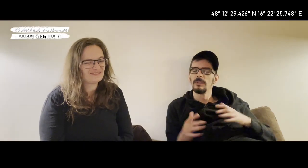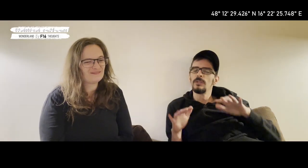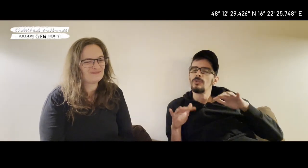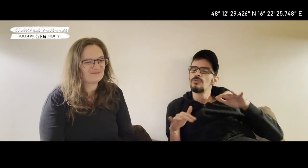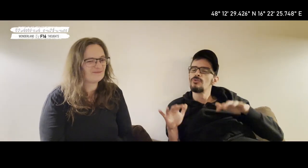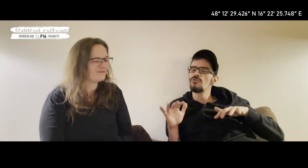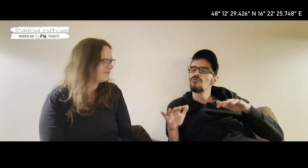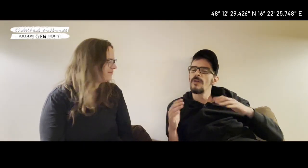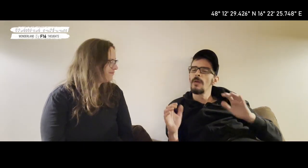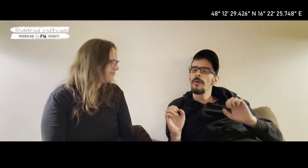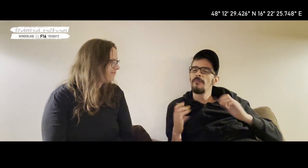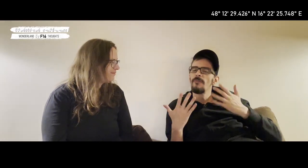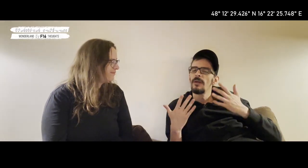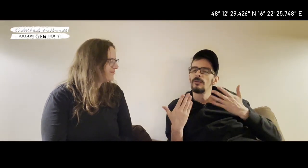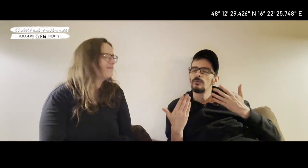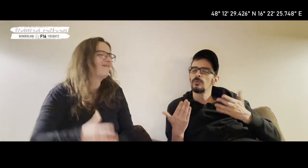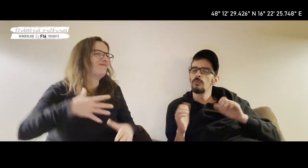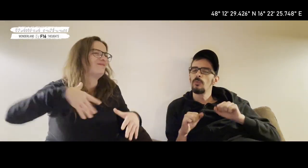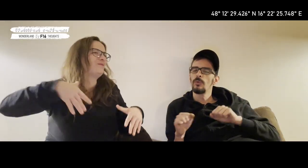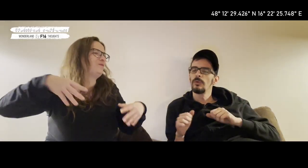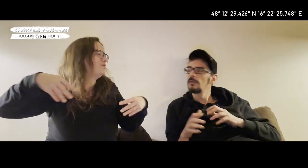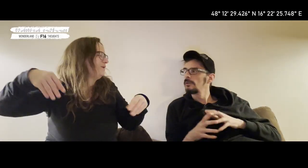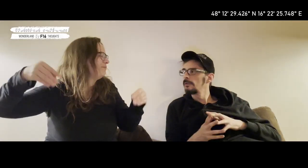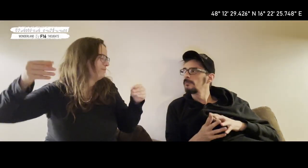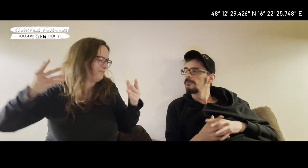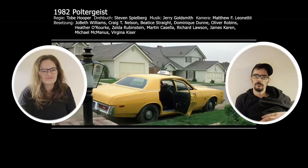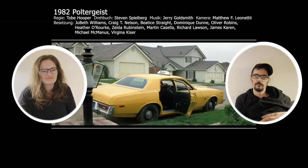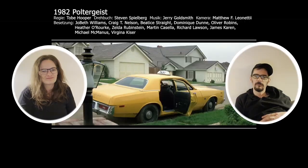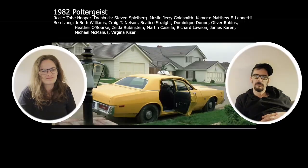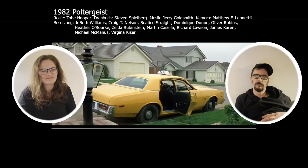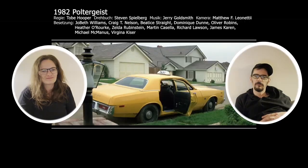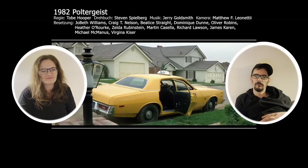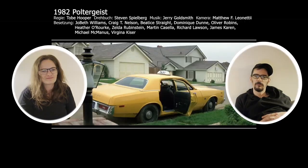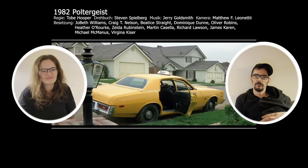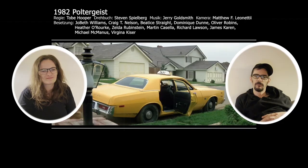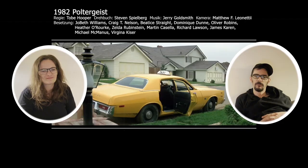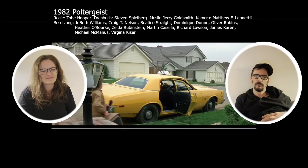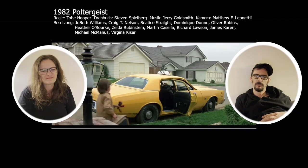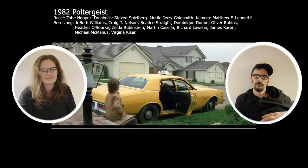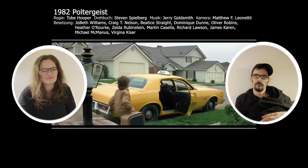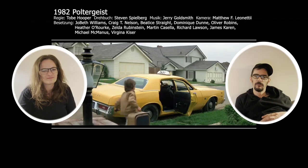That was one of the options they had at the time. - To authentically recreate this special lightness.